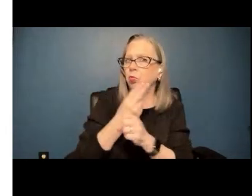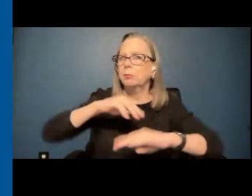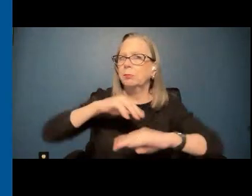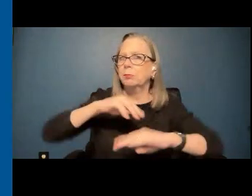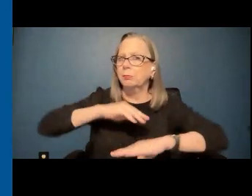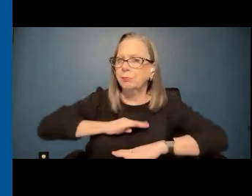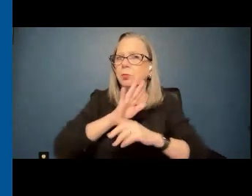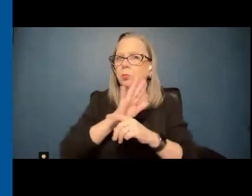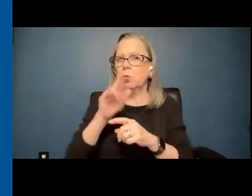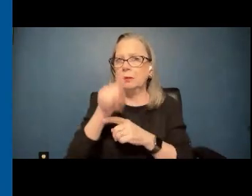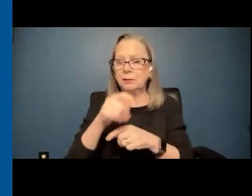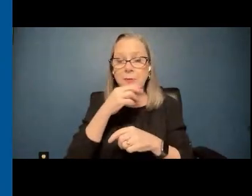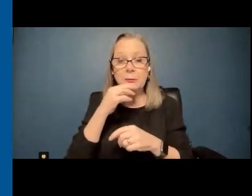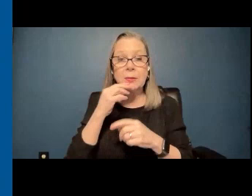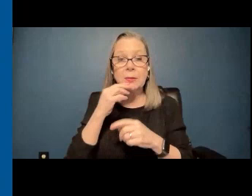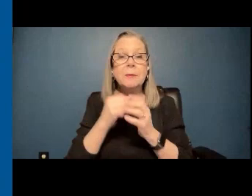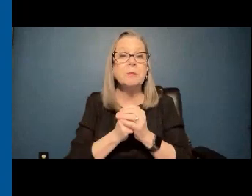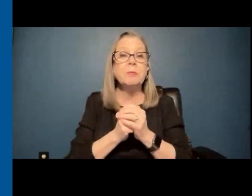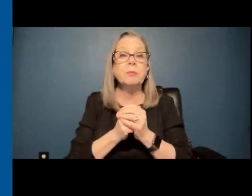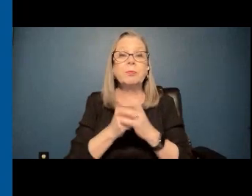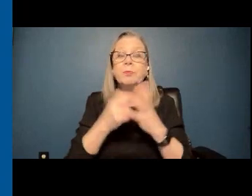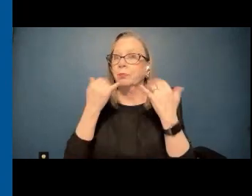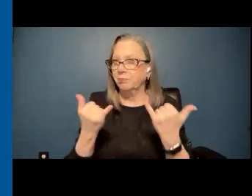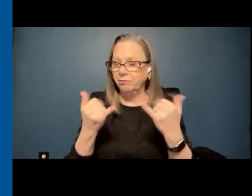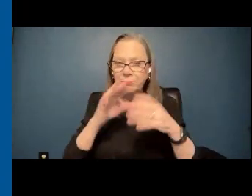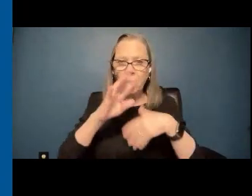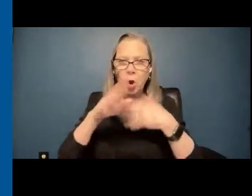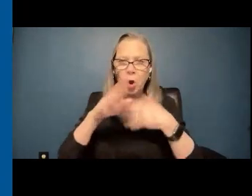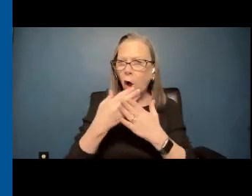So now that you've assembled your all star team of data champions,